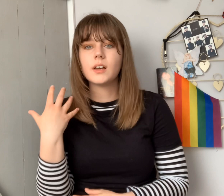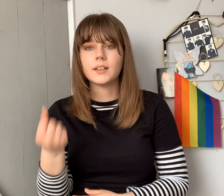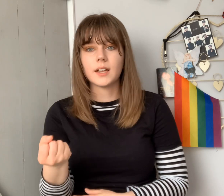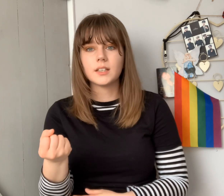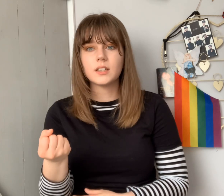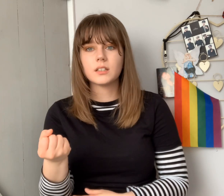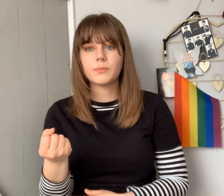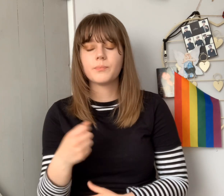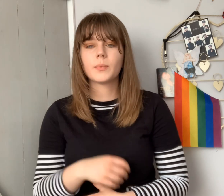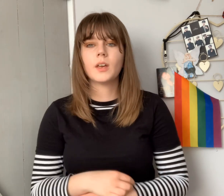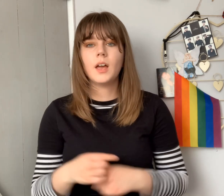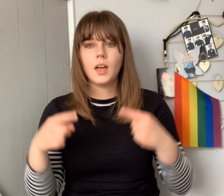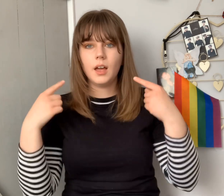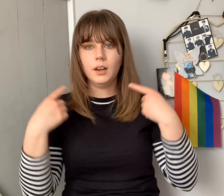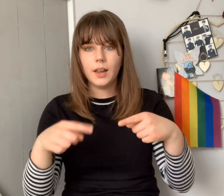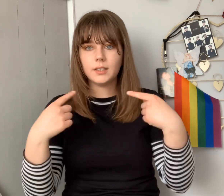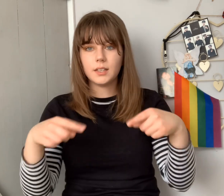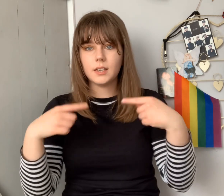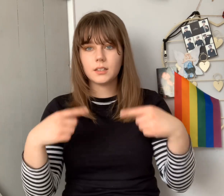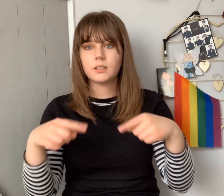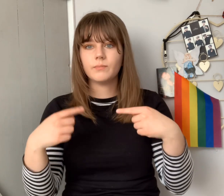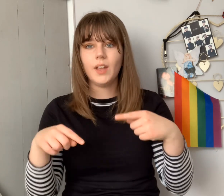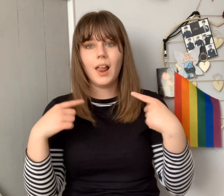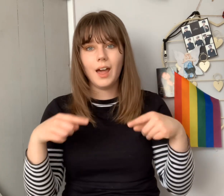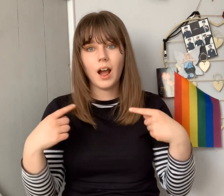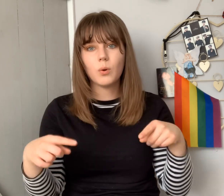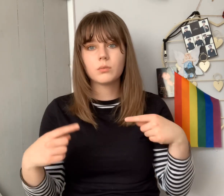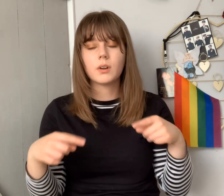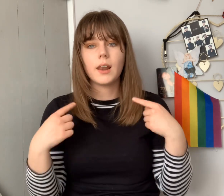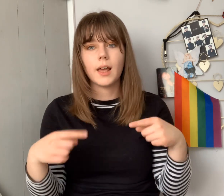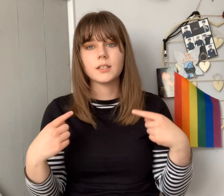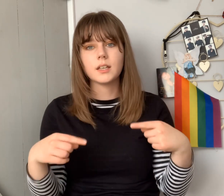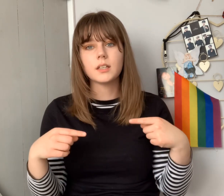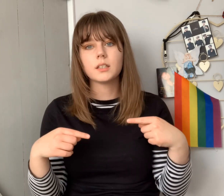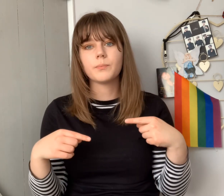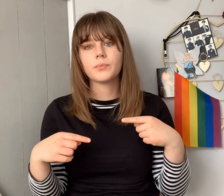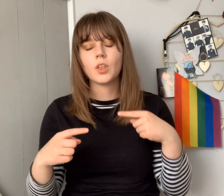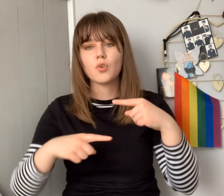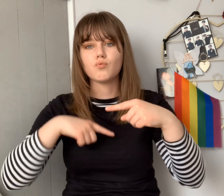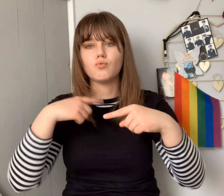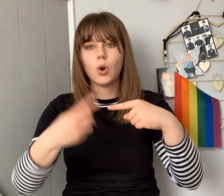"Get it, let it" allow/ let it